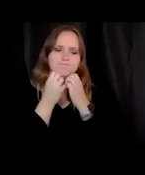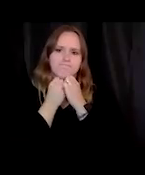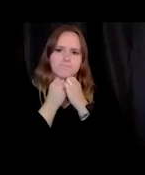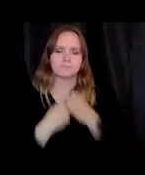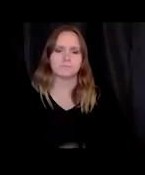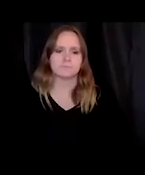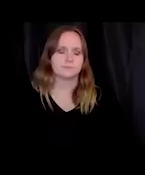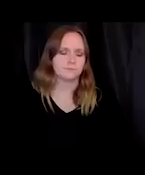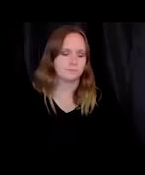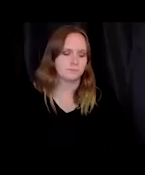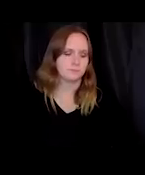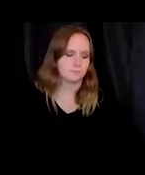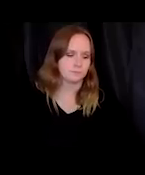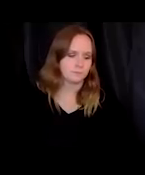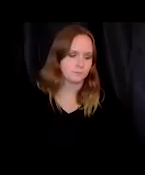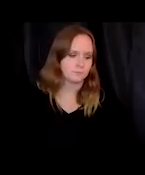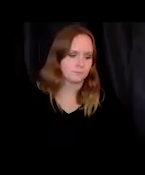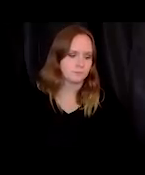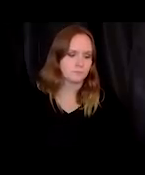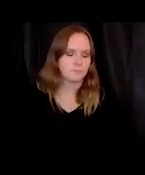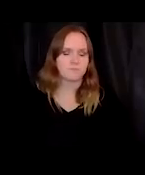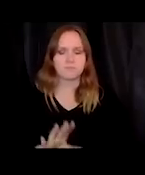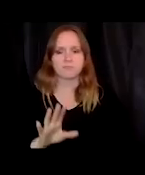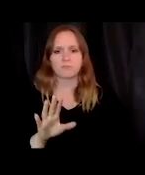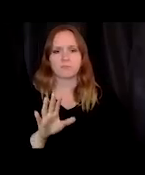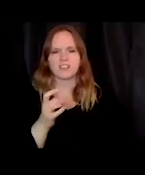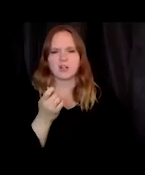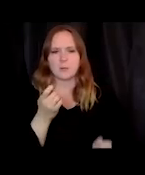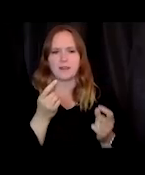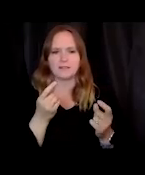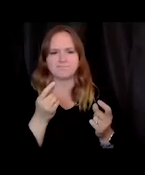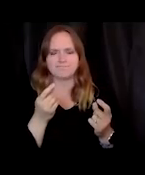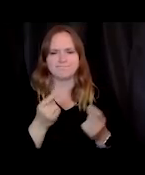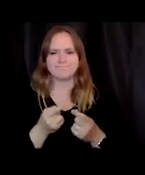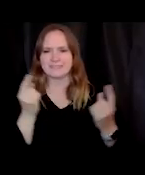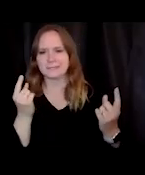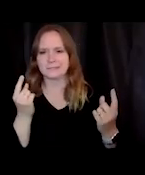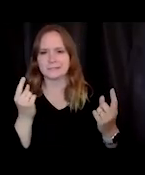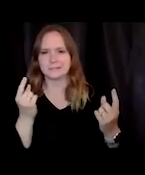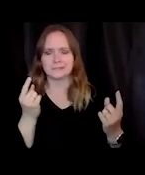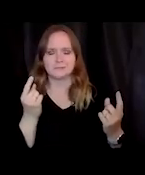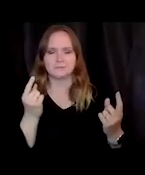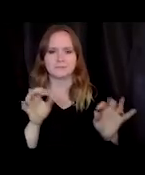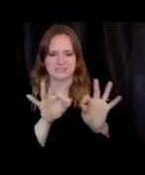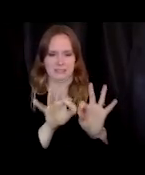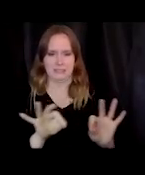And this is a little counterintuitive, but there is a key perfectionistic component